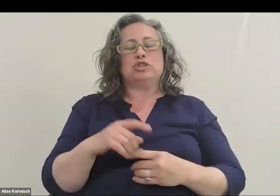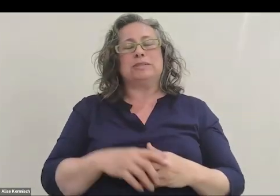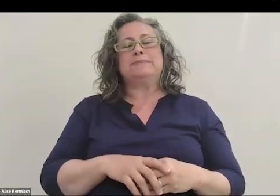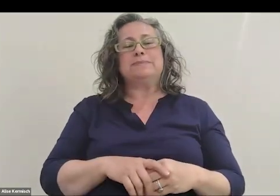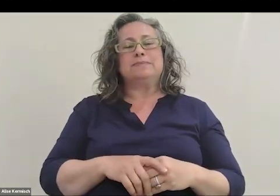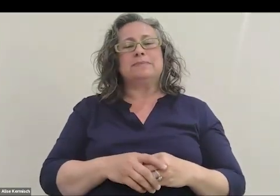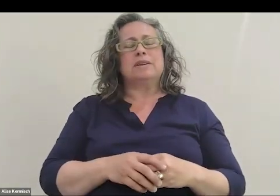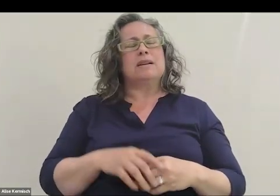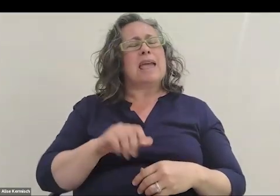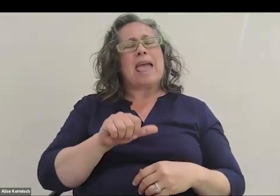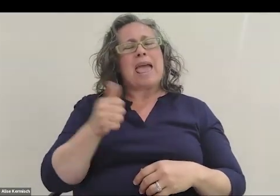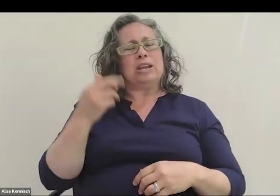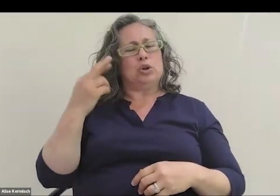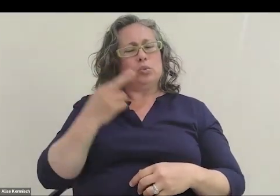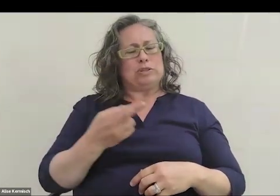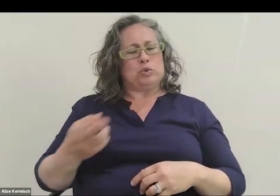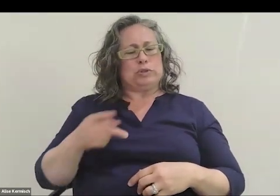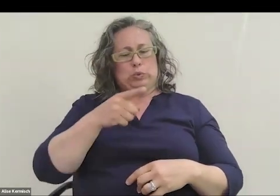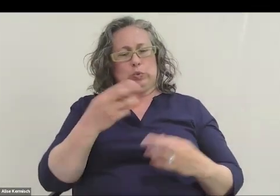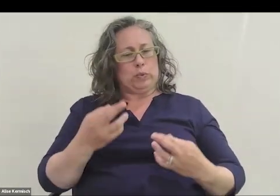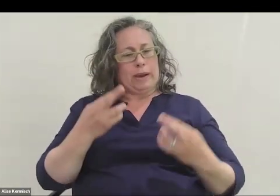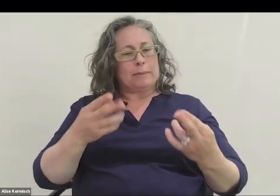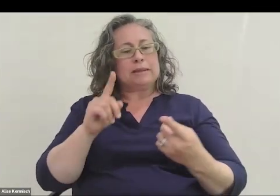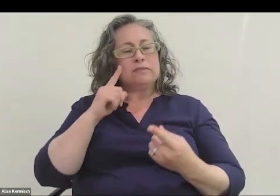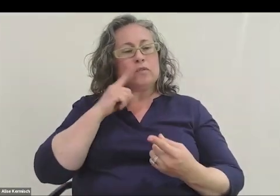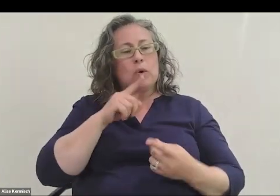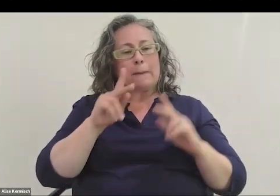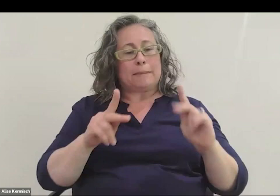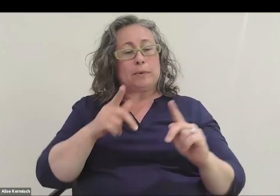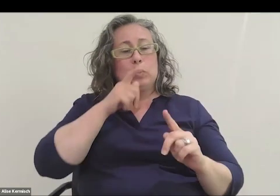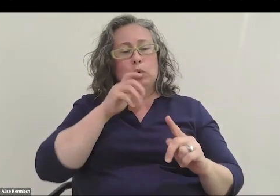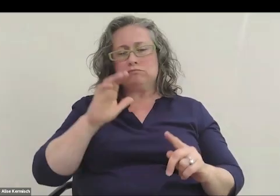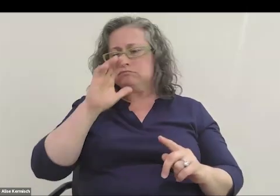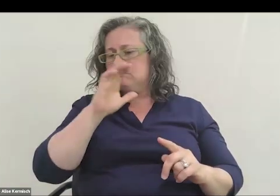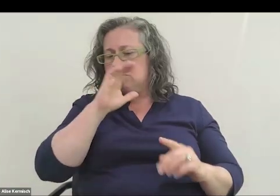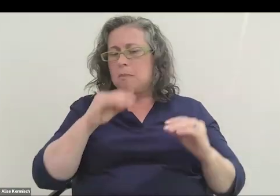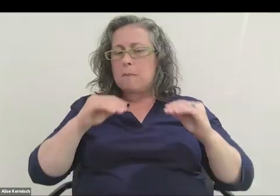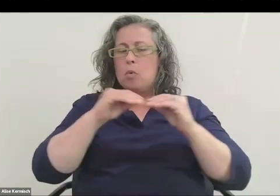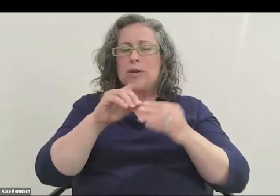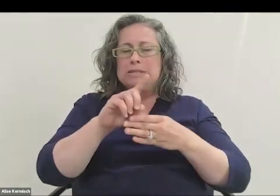"Are there any resources that you would recommend for people- -looking for more disability community connections?"